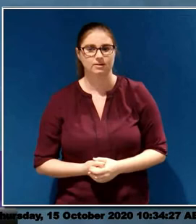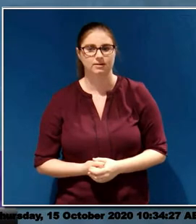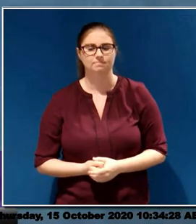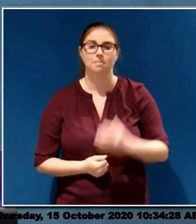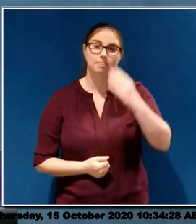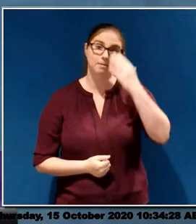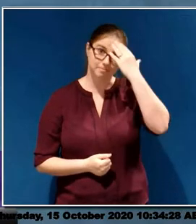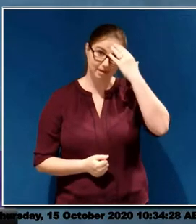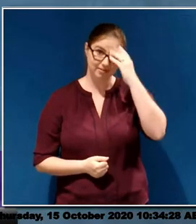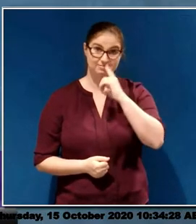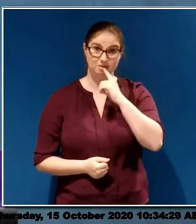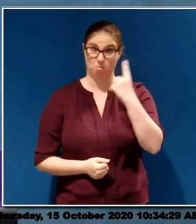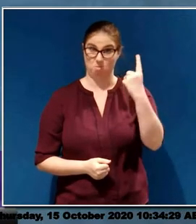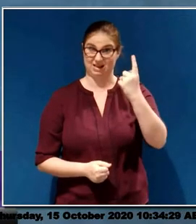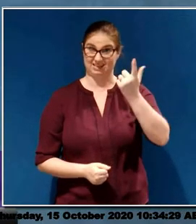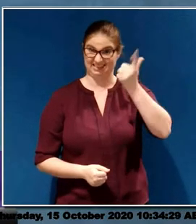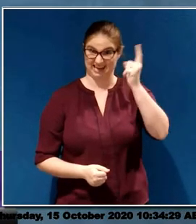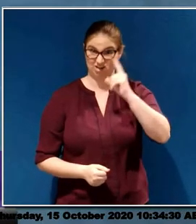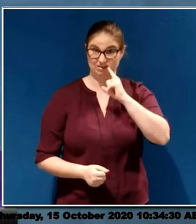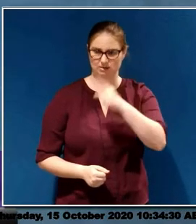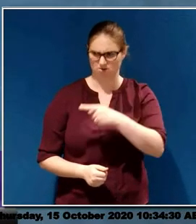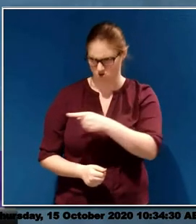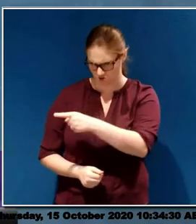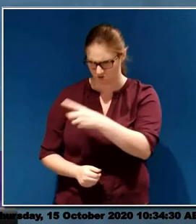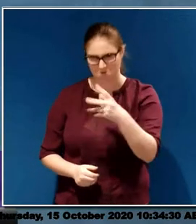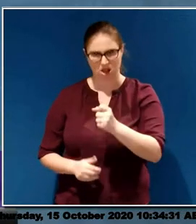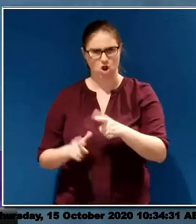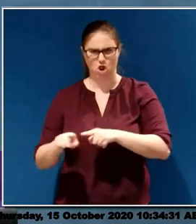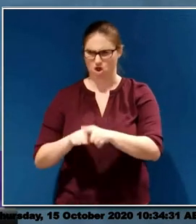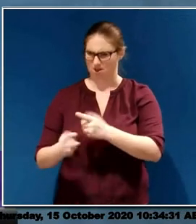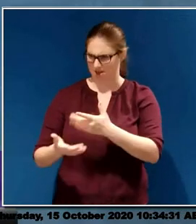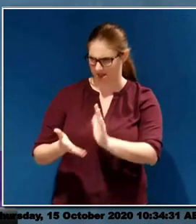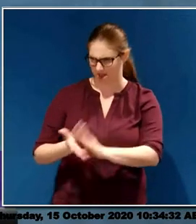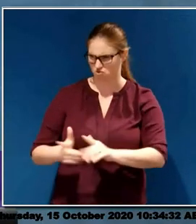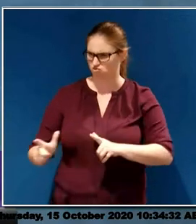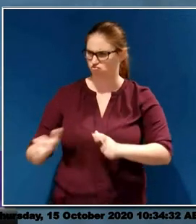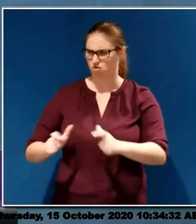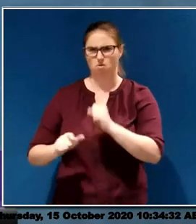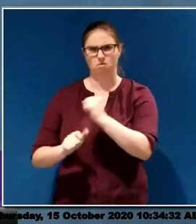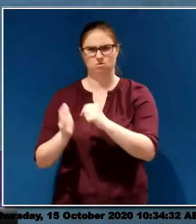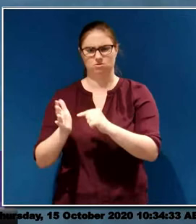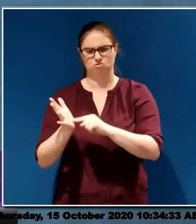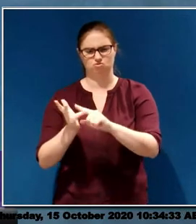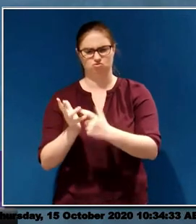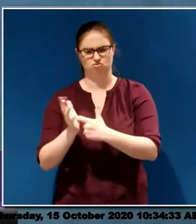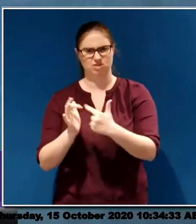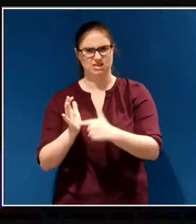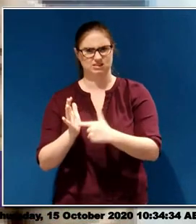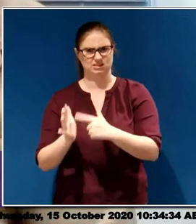how to control his Tourette's in public, which I found quite, yeah,